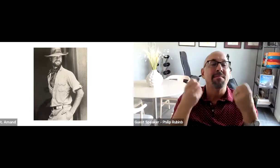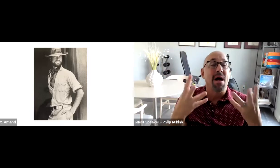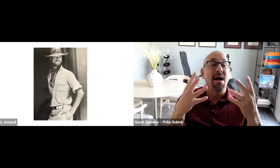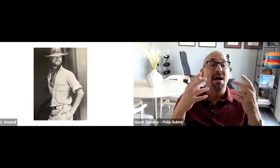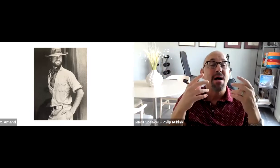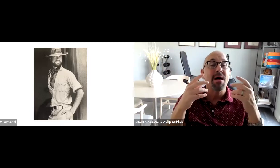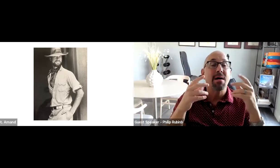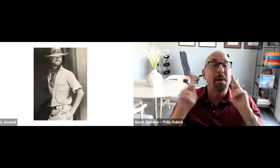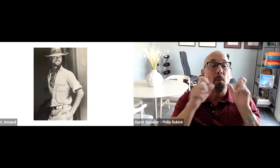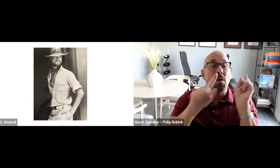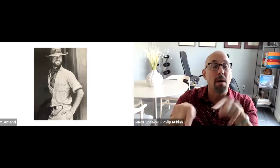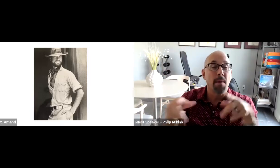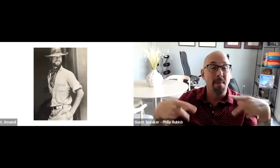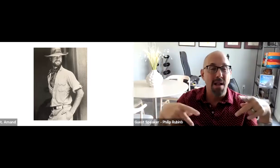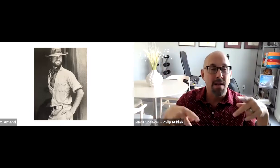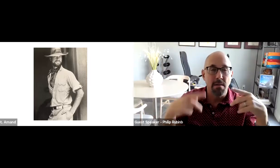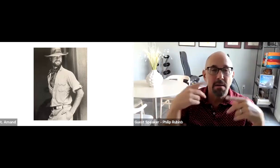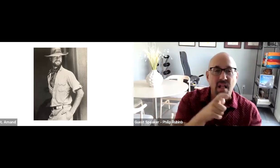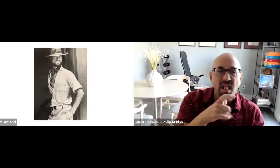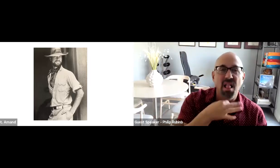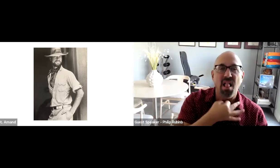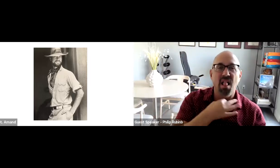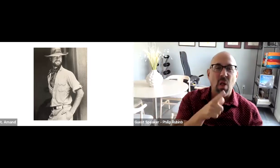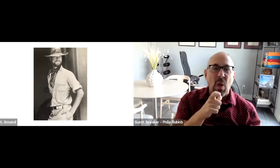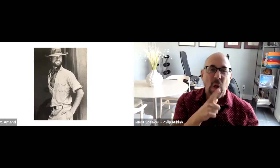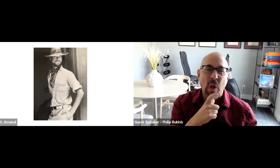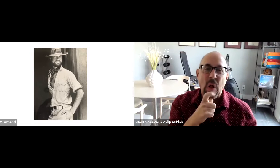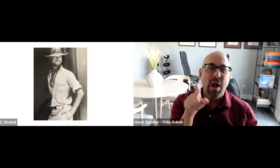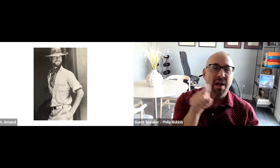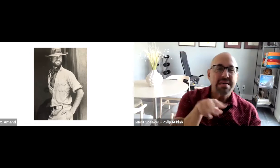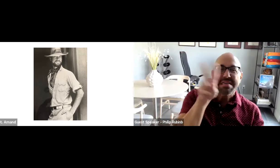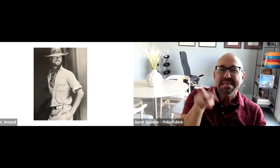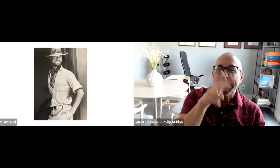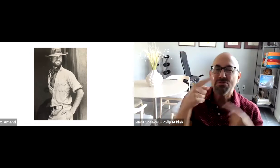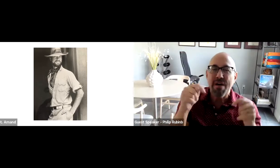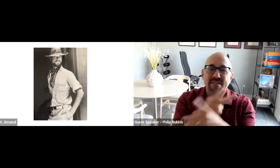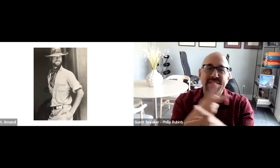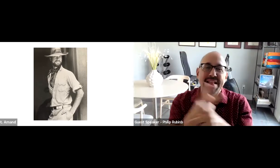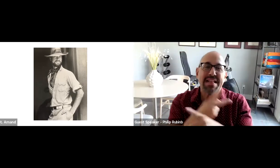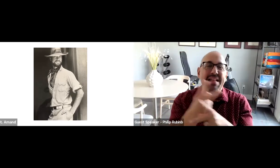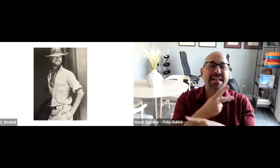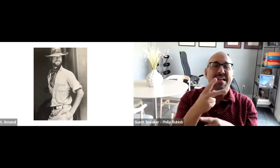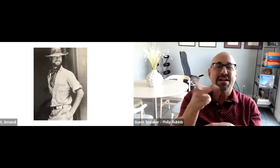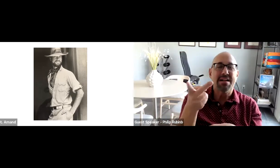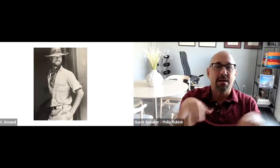And he made her date into a mummy, completely wrapped up, and they went to the party dressed as Cleopatra